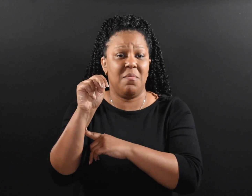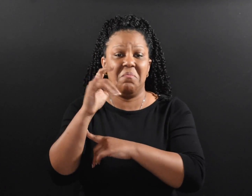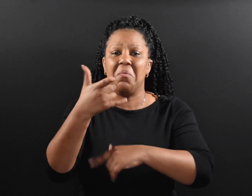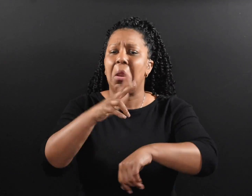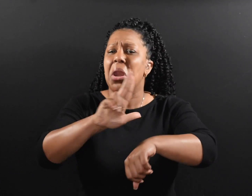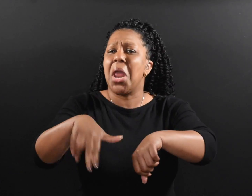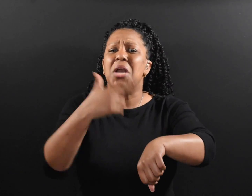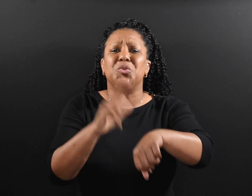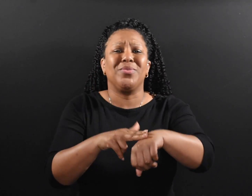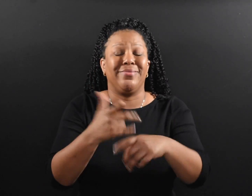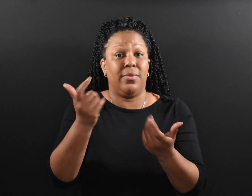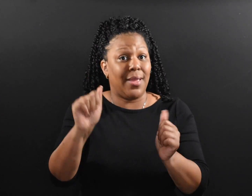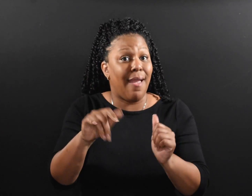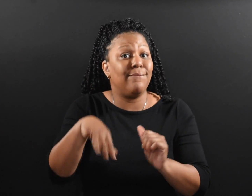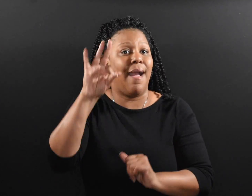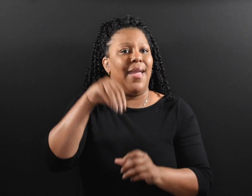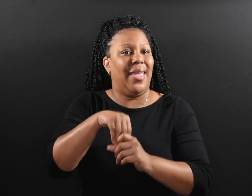found in Minnesota soils. ●